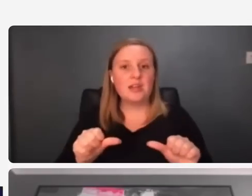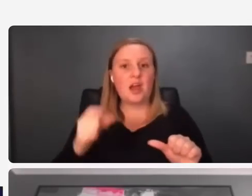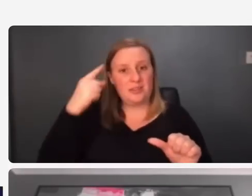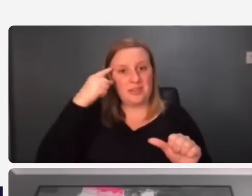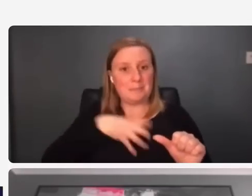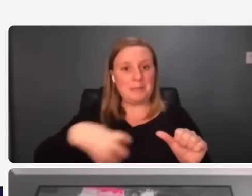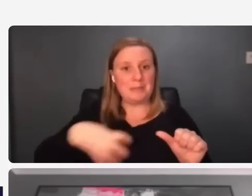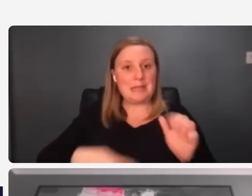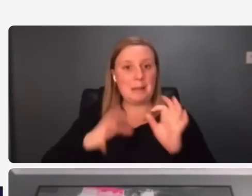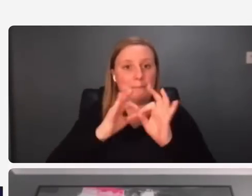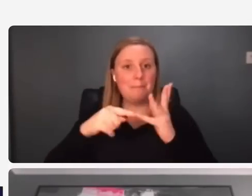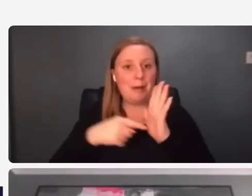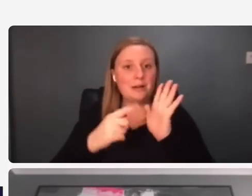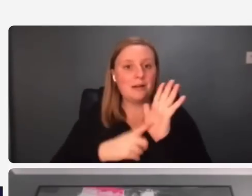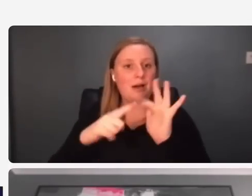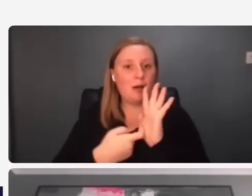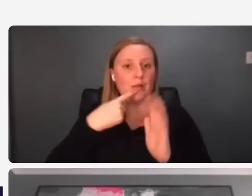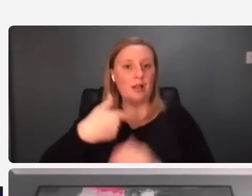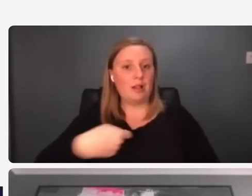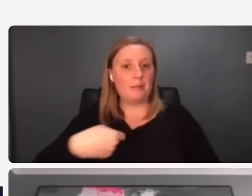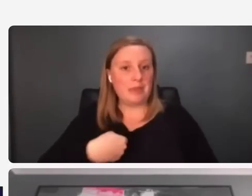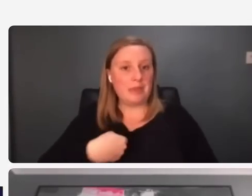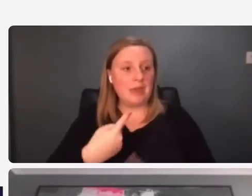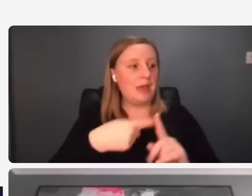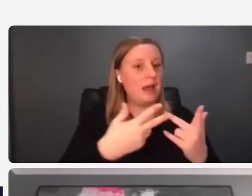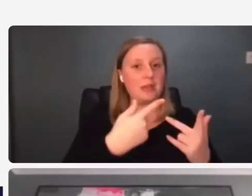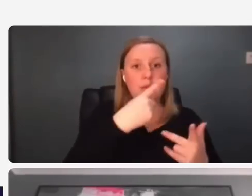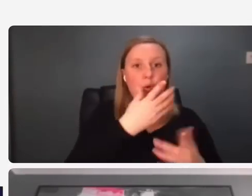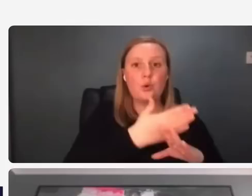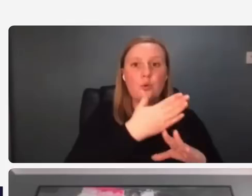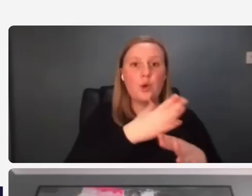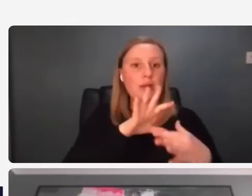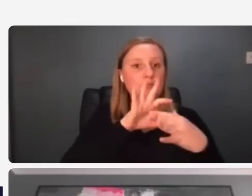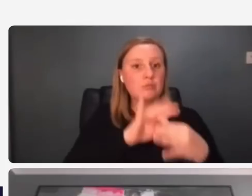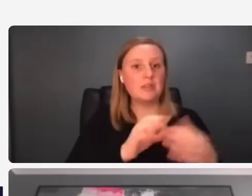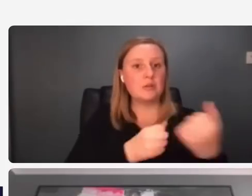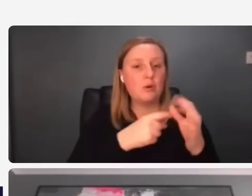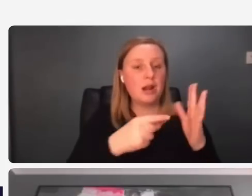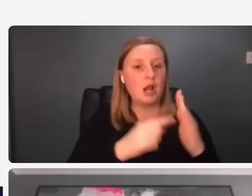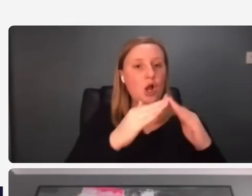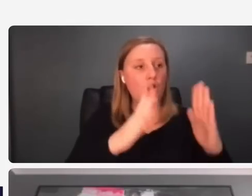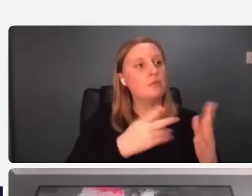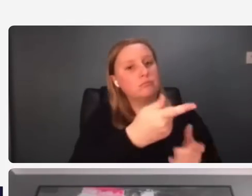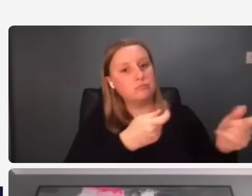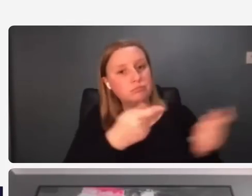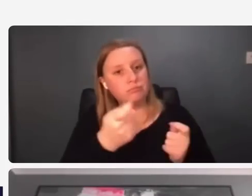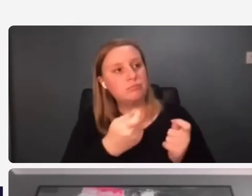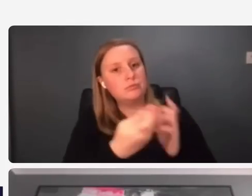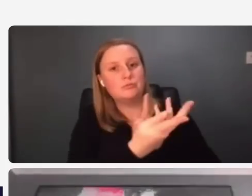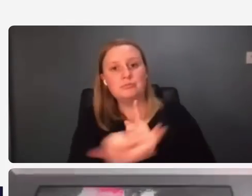and some of the other people that work on support at home to have some discussions with state officials about where we might take streamlined assessment.